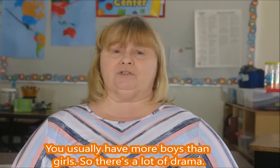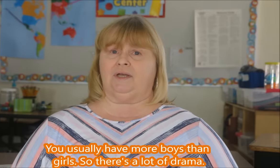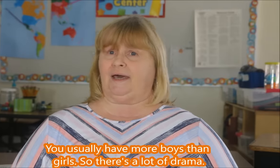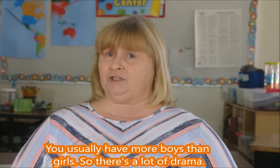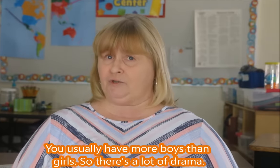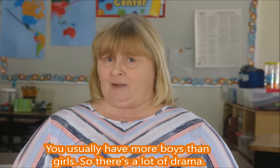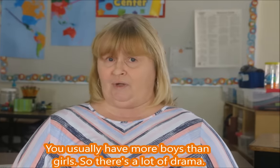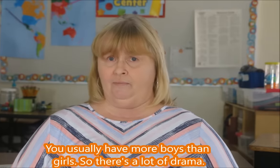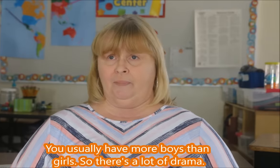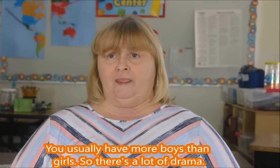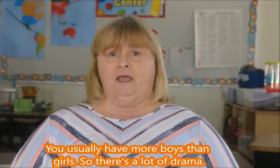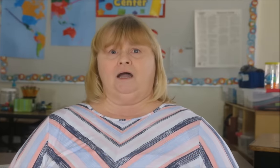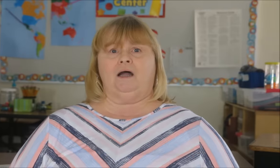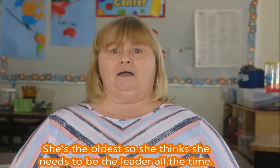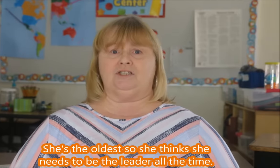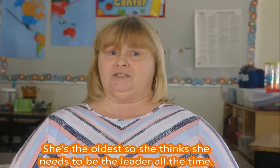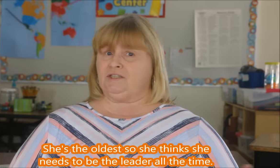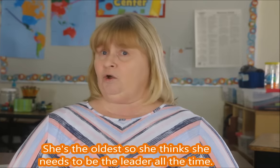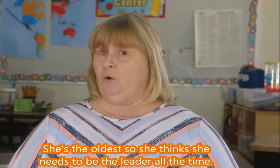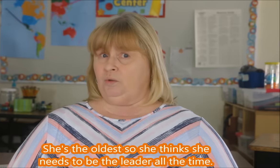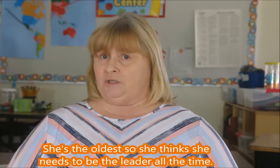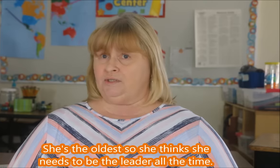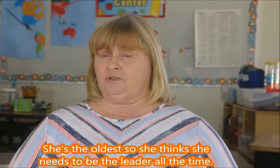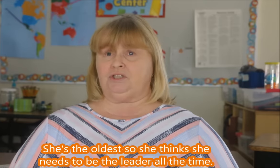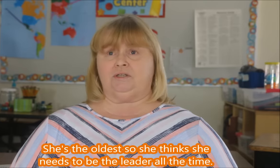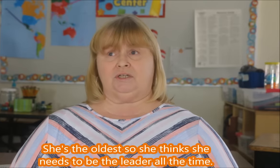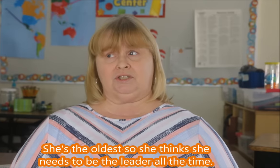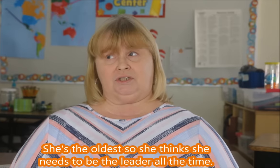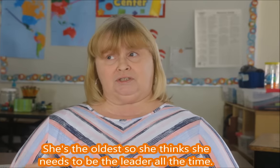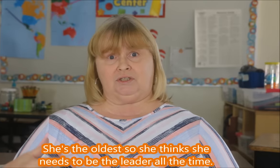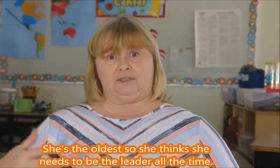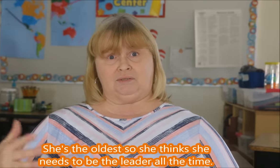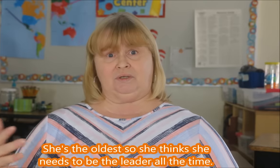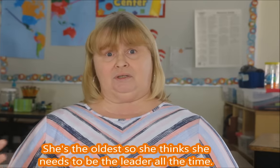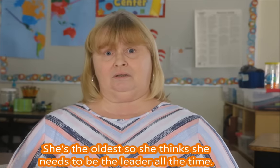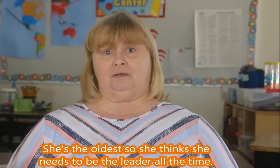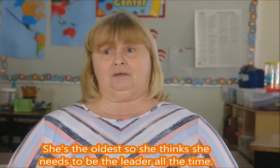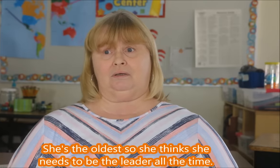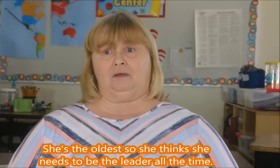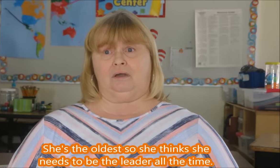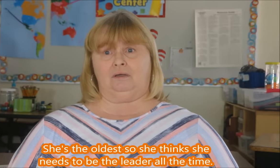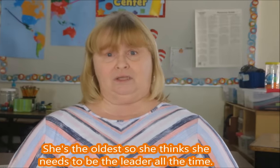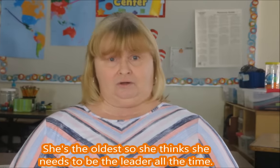there's a lot of drama she's the oldest so she thinks she needs to be the leader